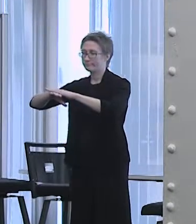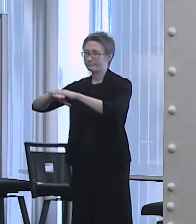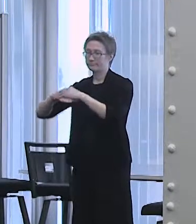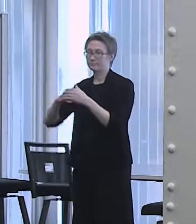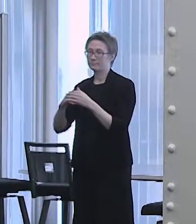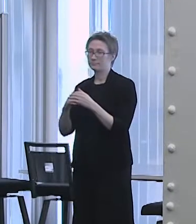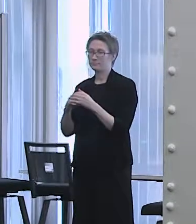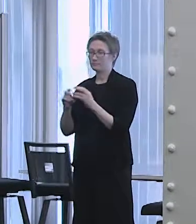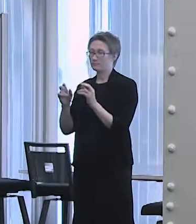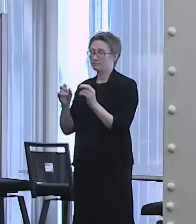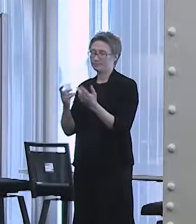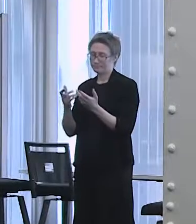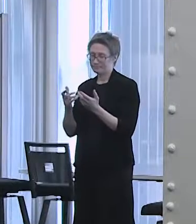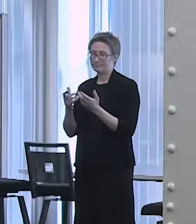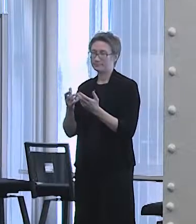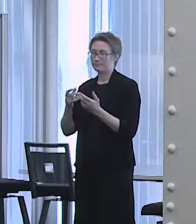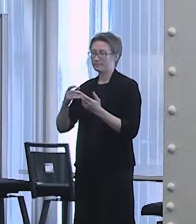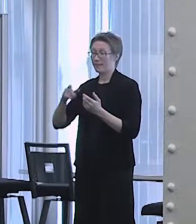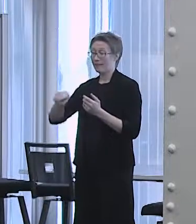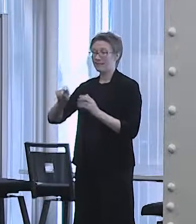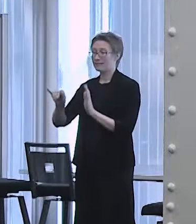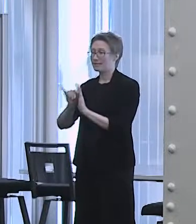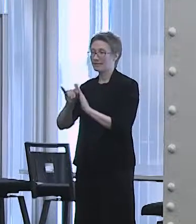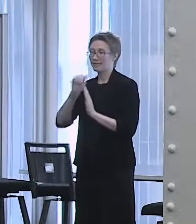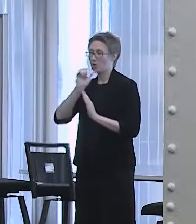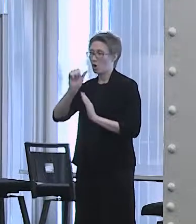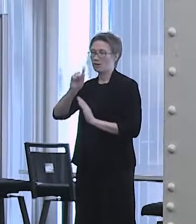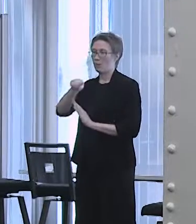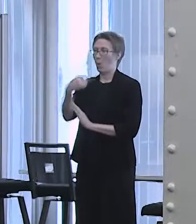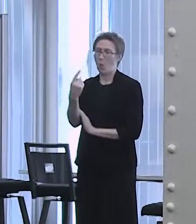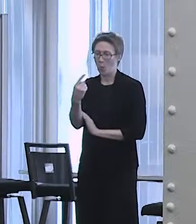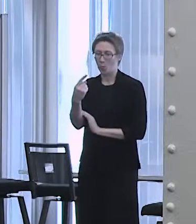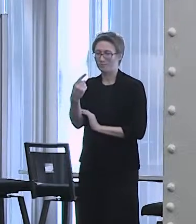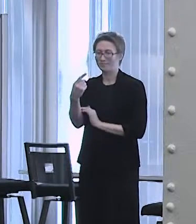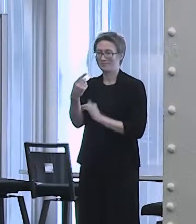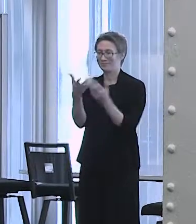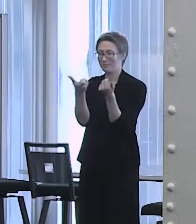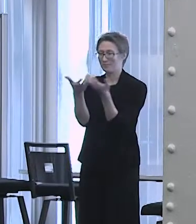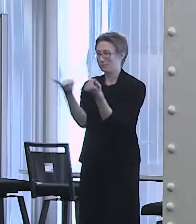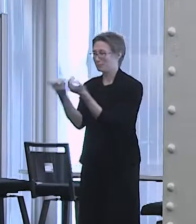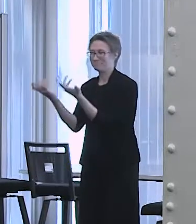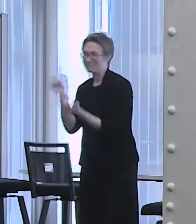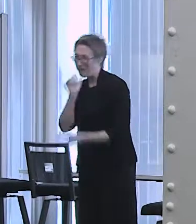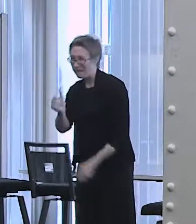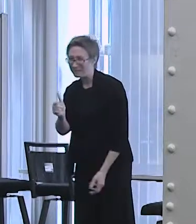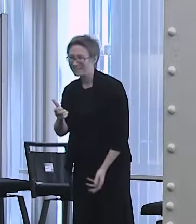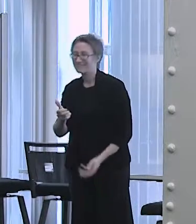They're forms of interlocking oppression, they're forms of interlocking privileges,